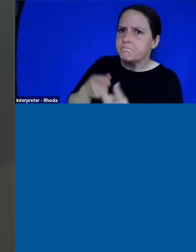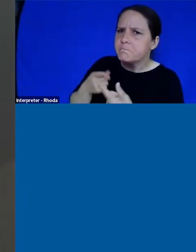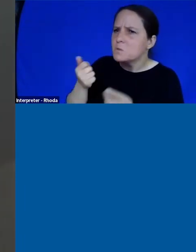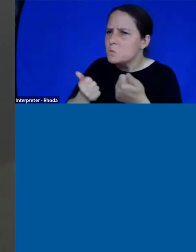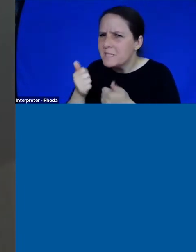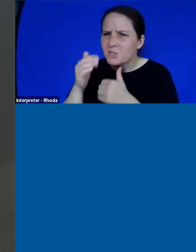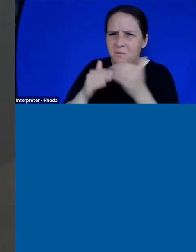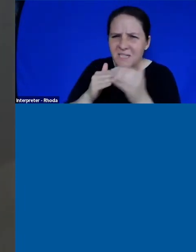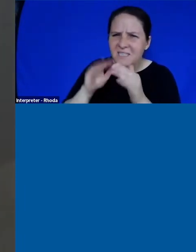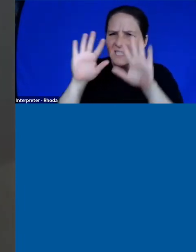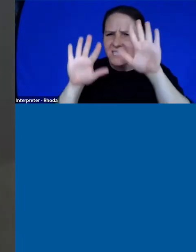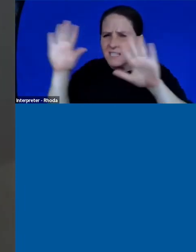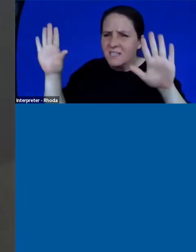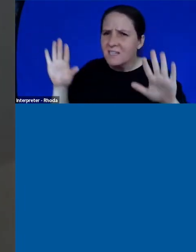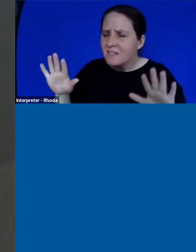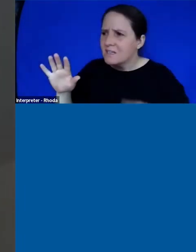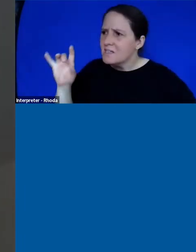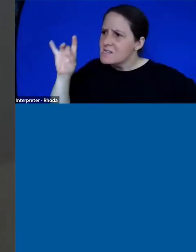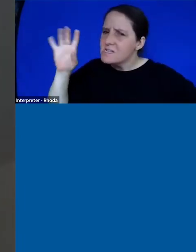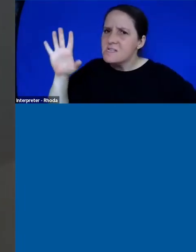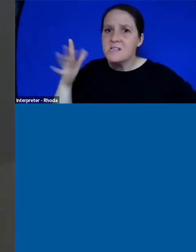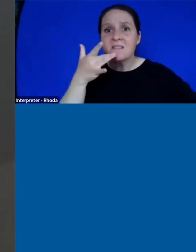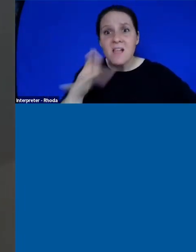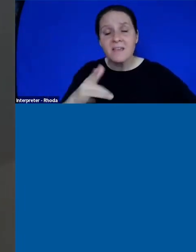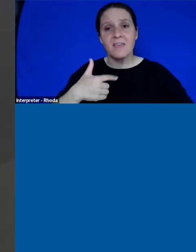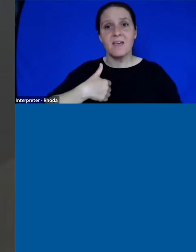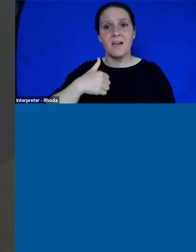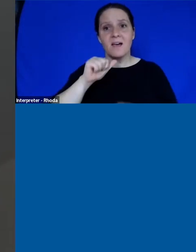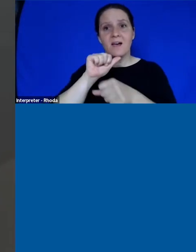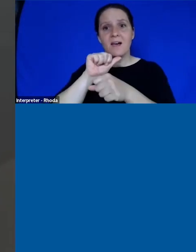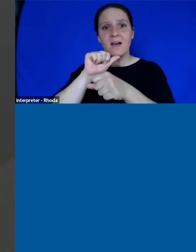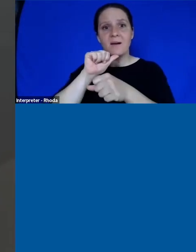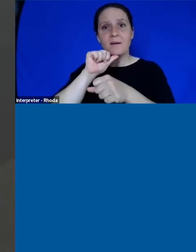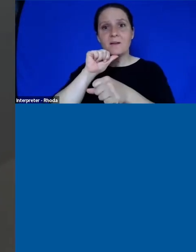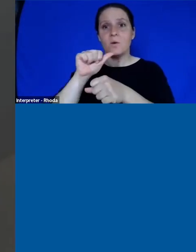And I was like, thank God I'm not on campus because I'd never be able to know if somebody